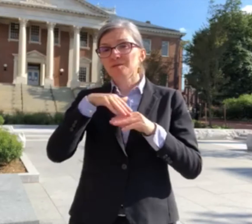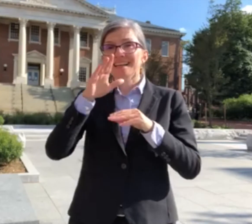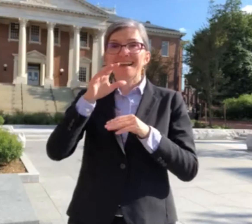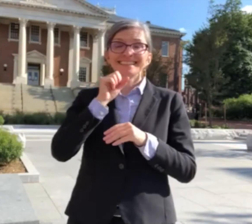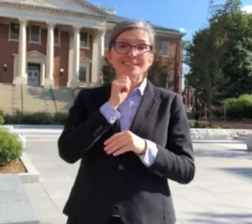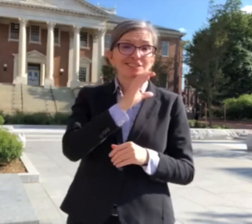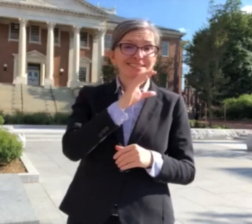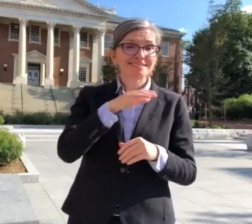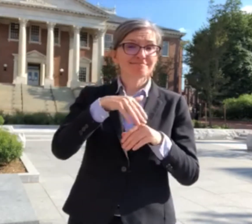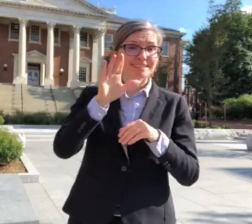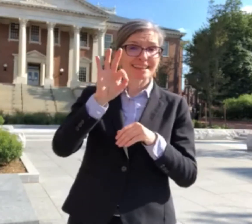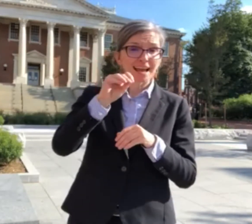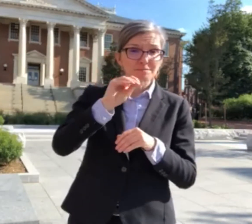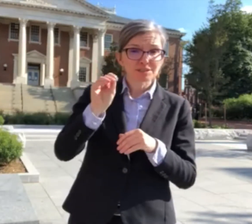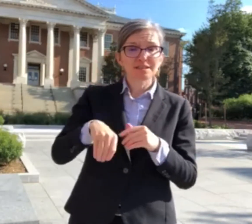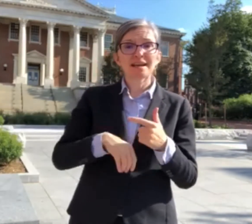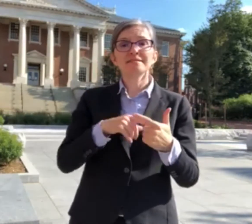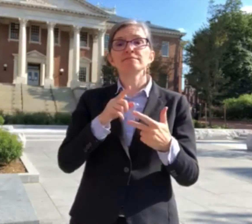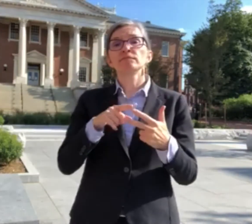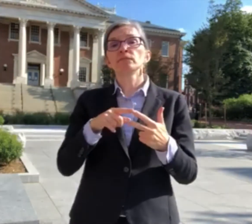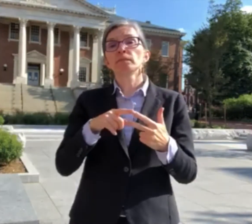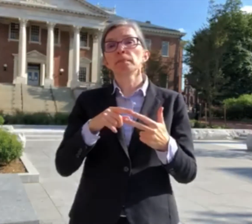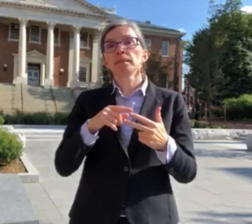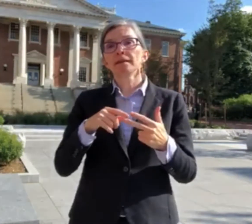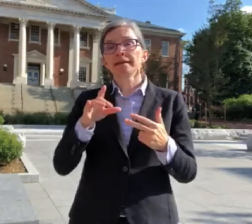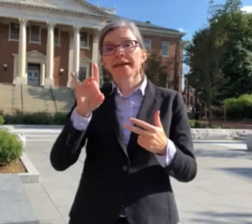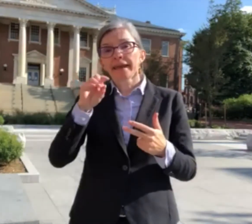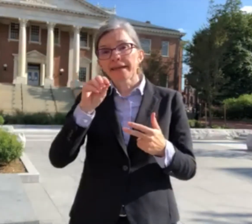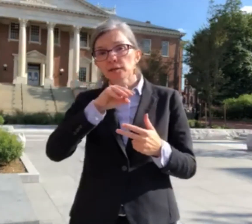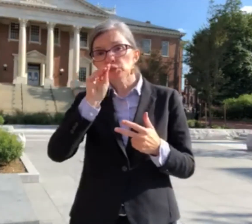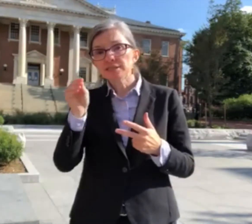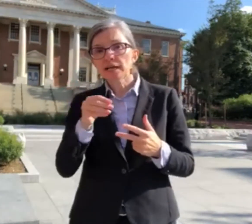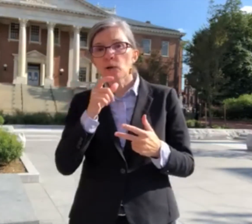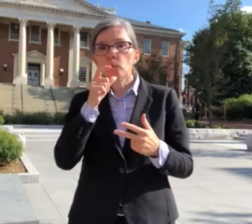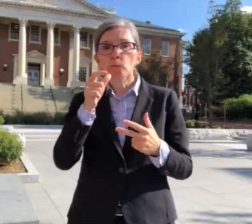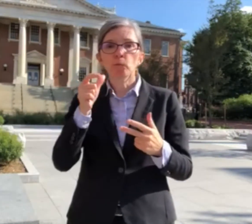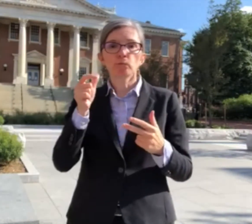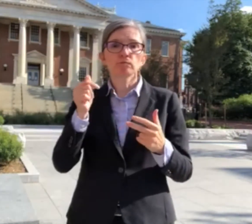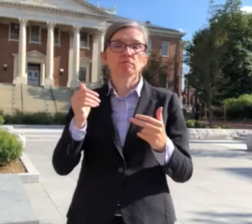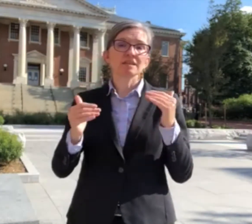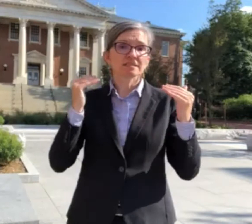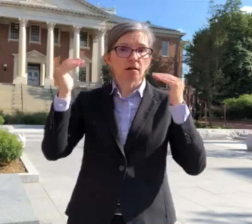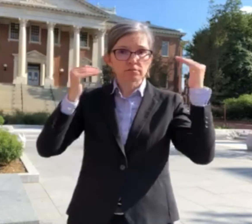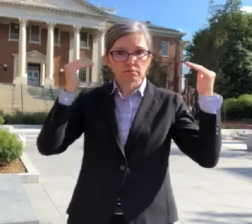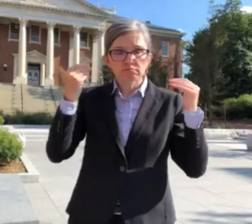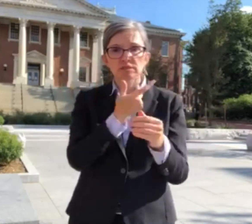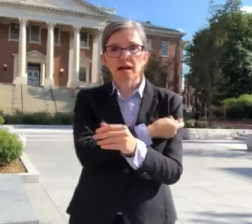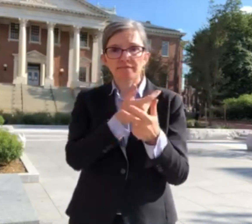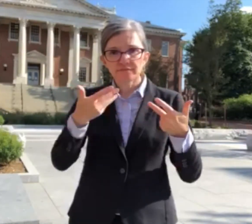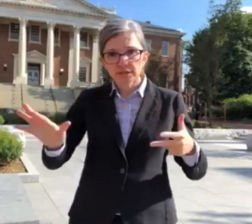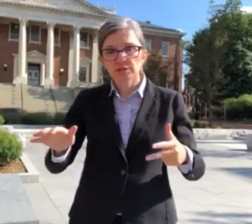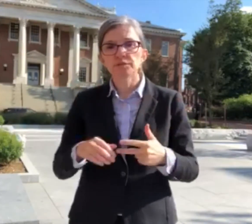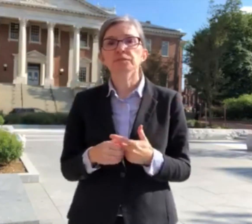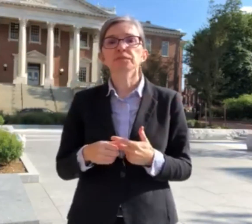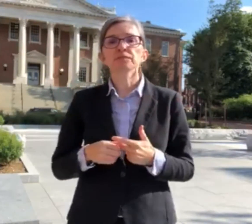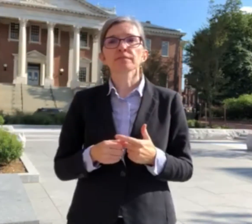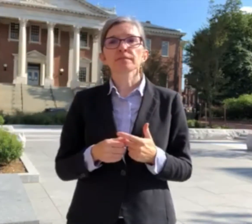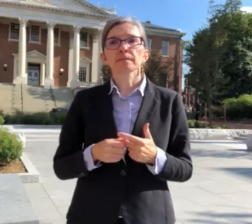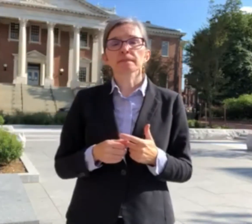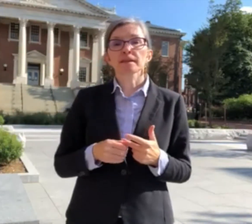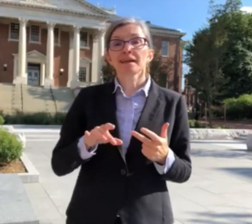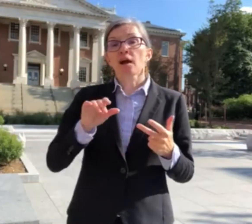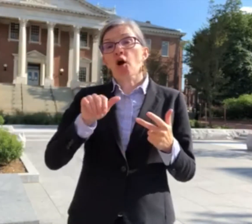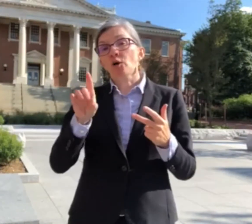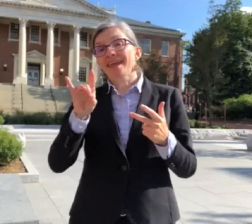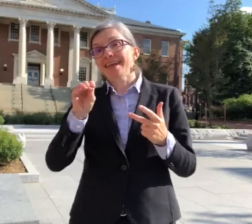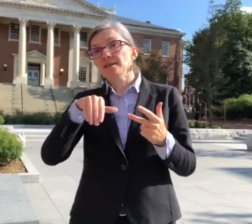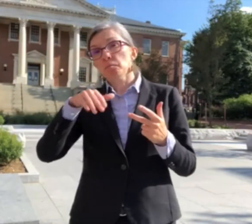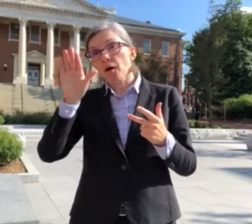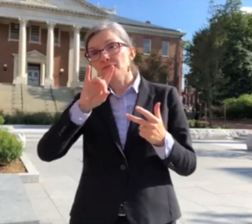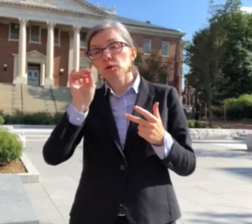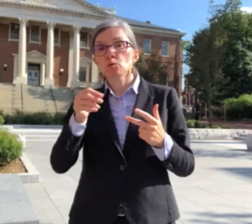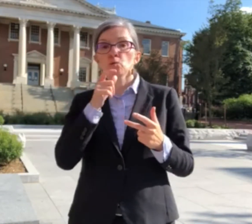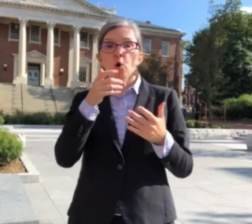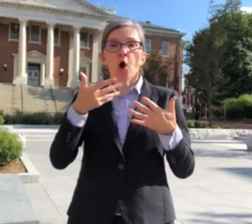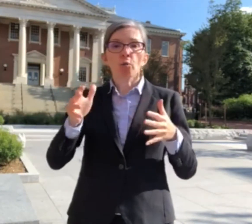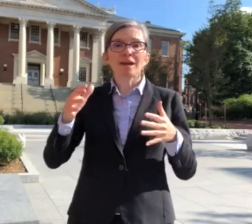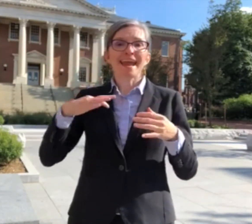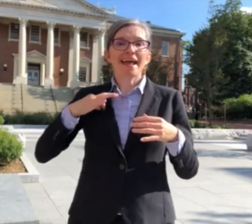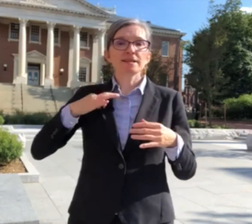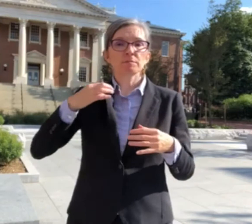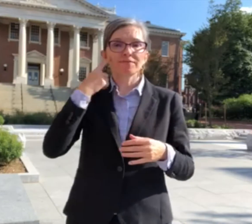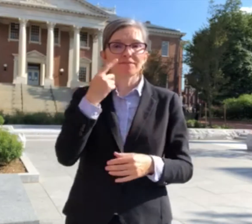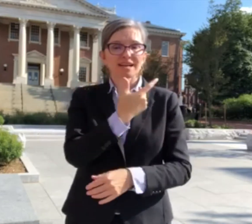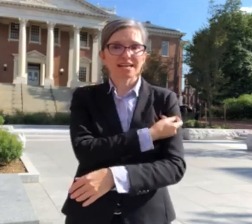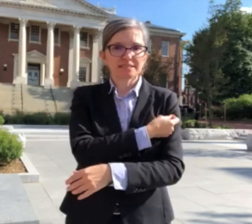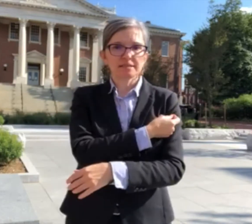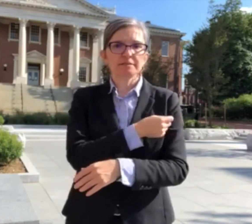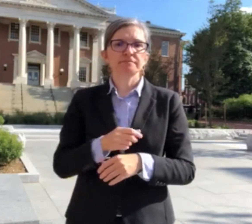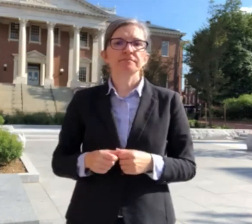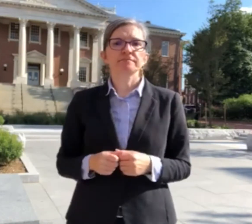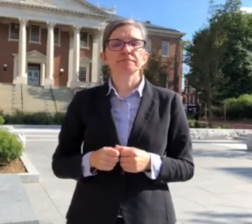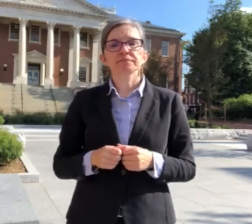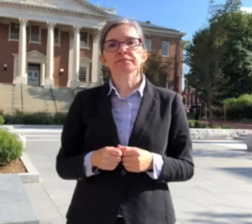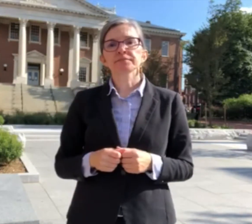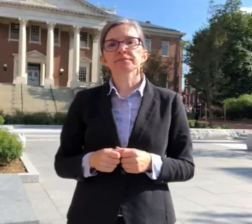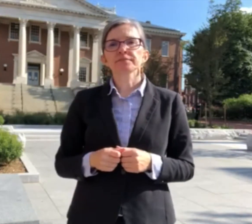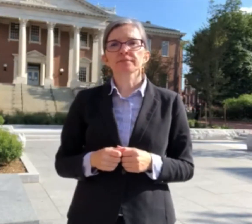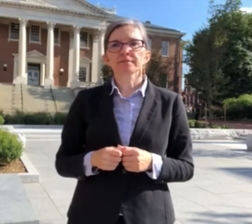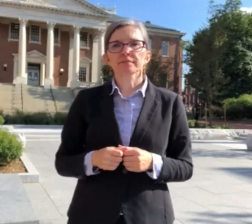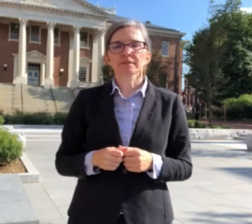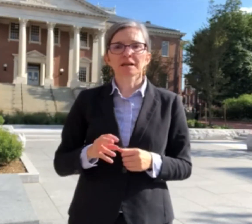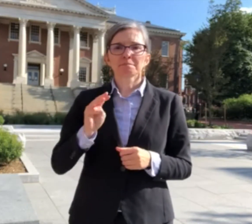80% of adults and those who are eligible have been vaccinated